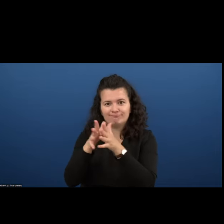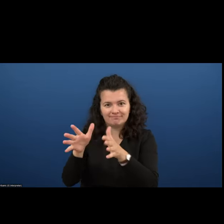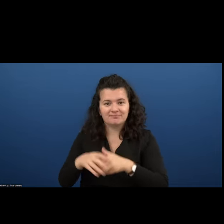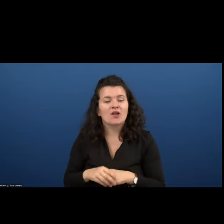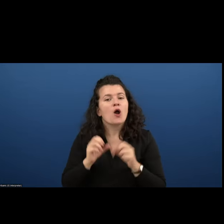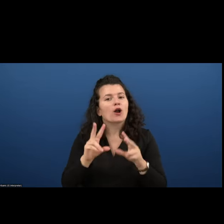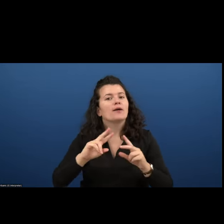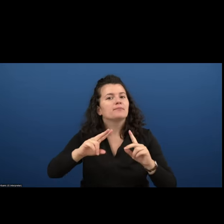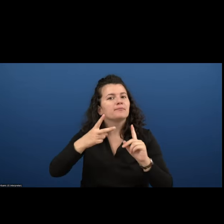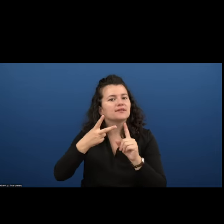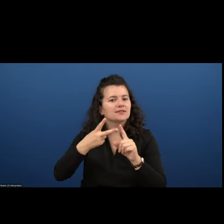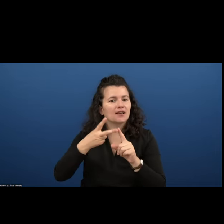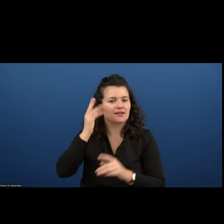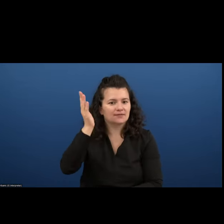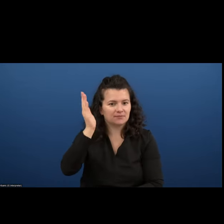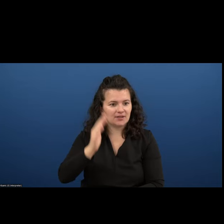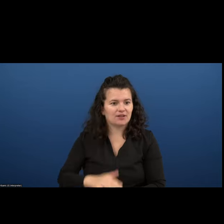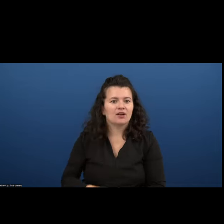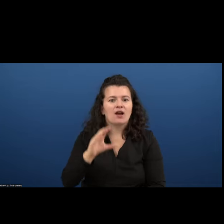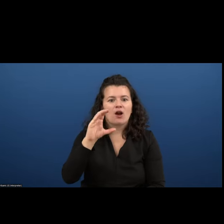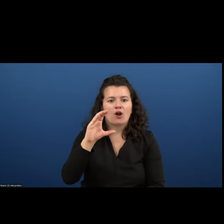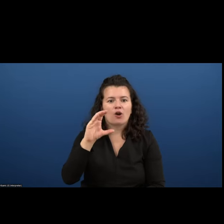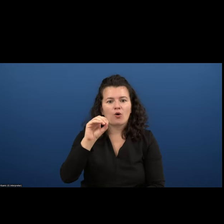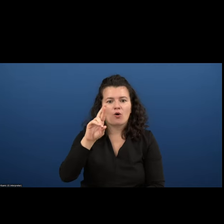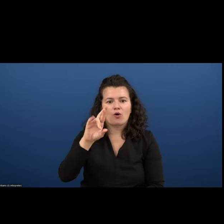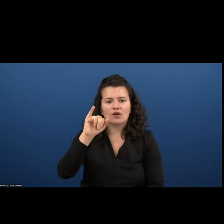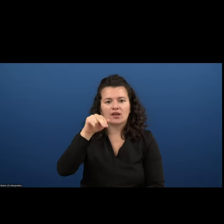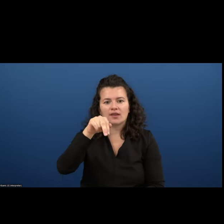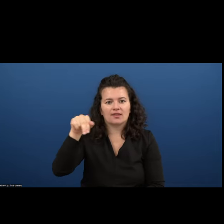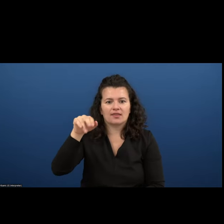pyramid, add to it to the participate. 10:16:25 Merci beaucoup.